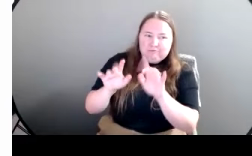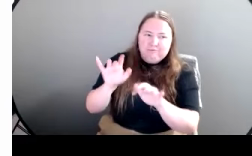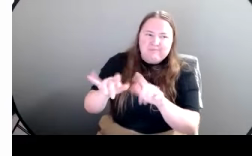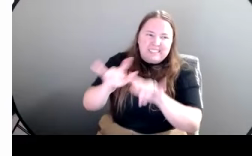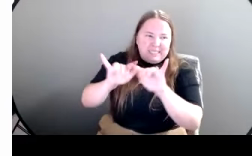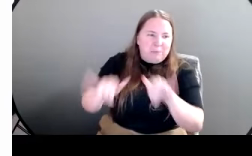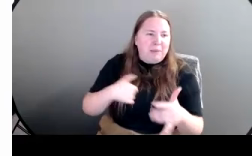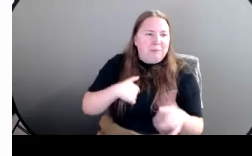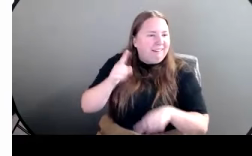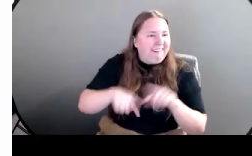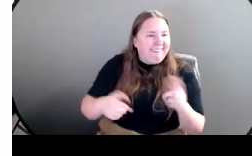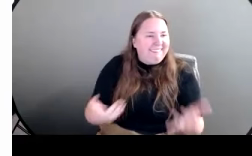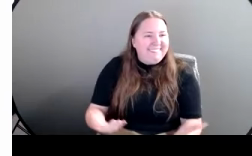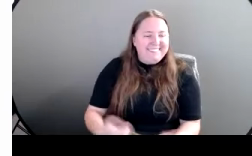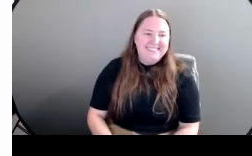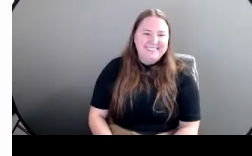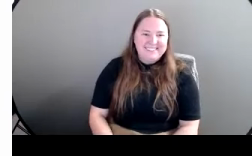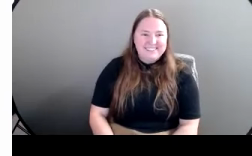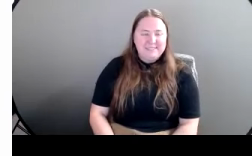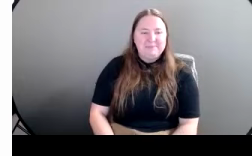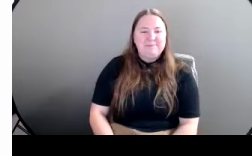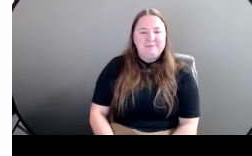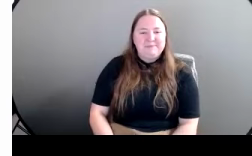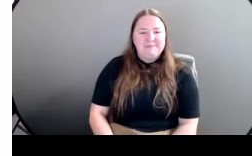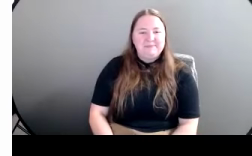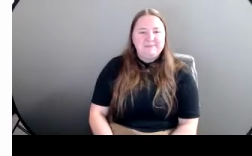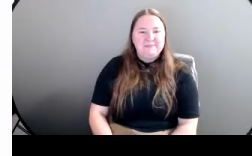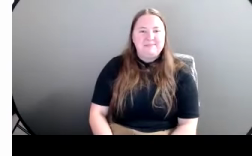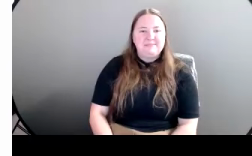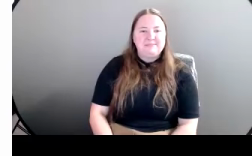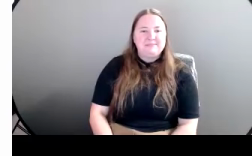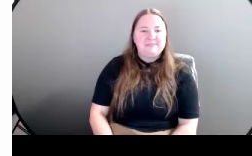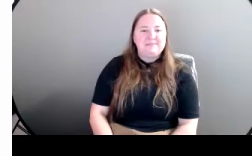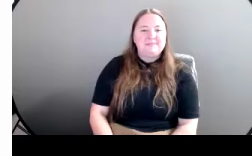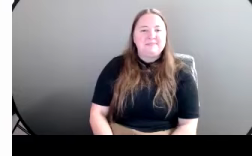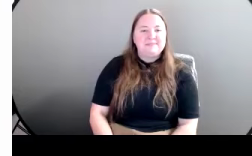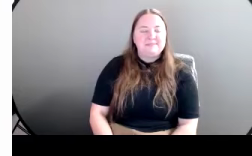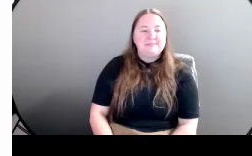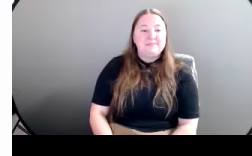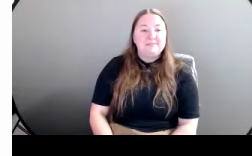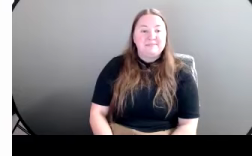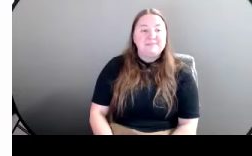hit, ctrl c at the same time. That the, Oasis